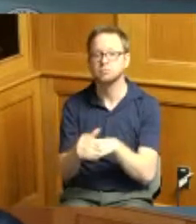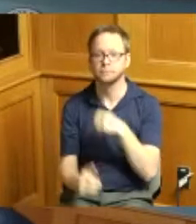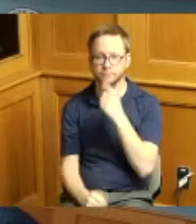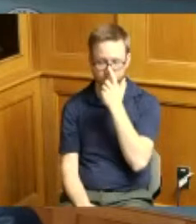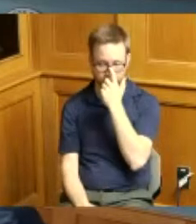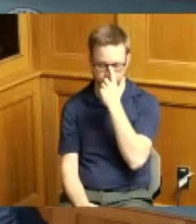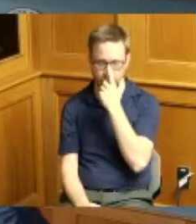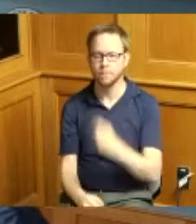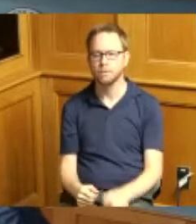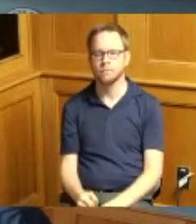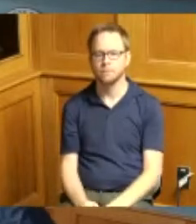I said my prayer